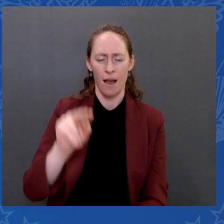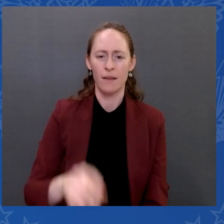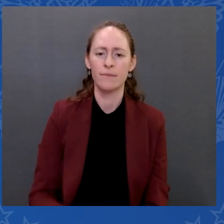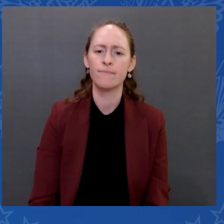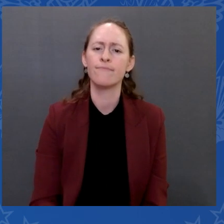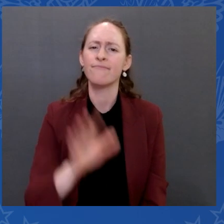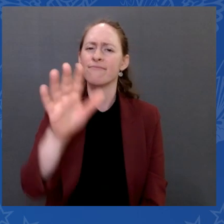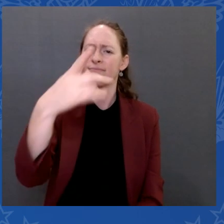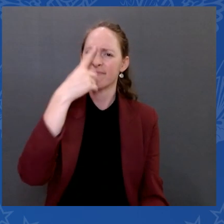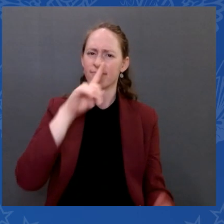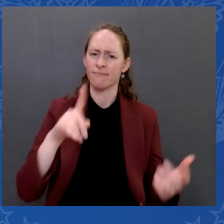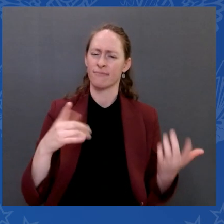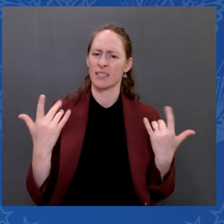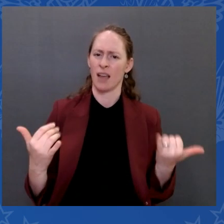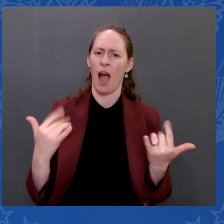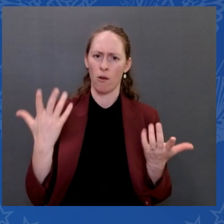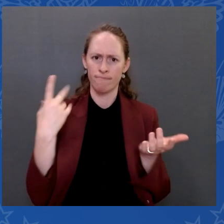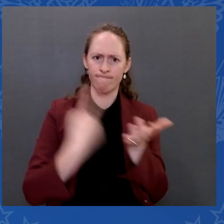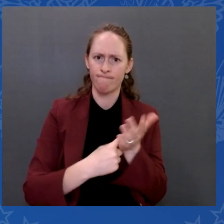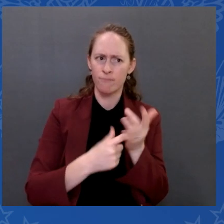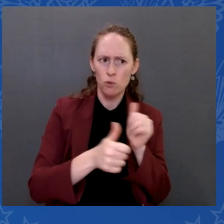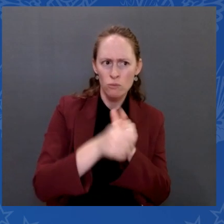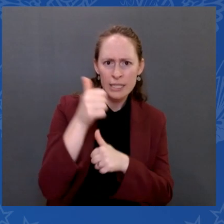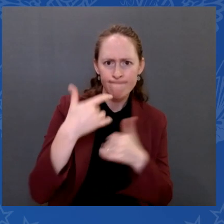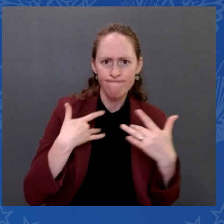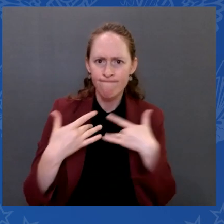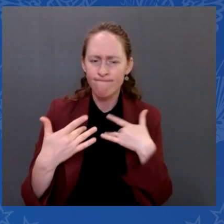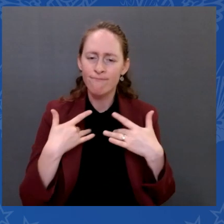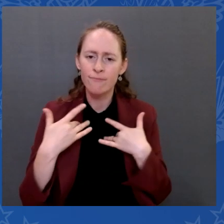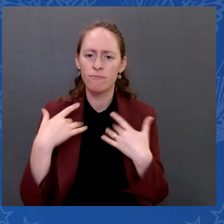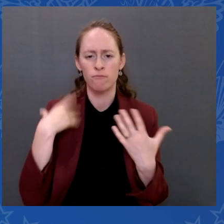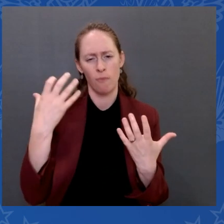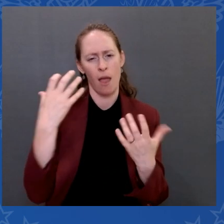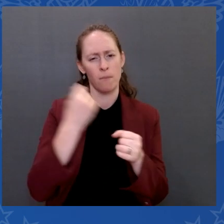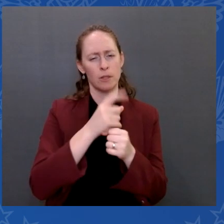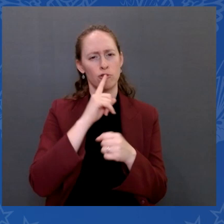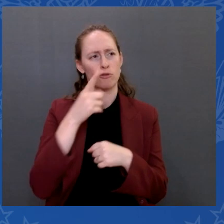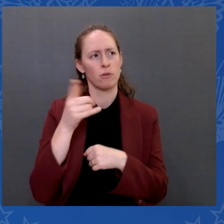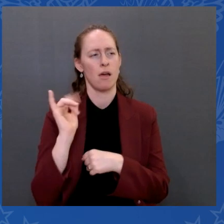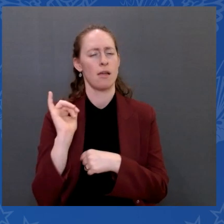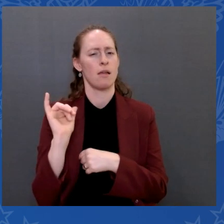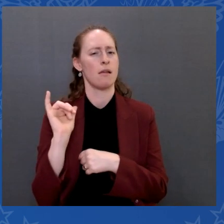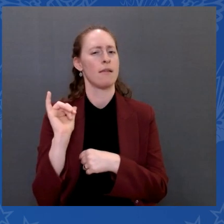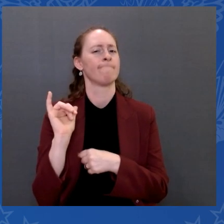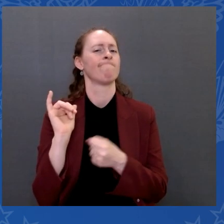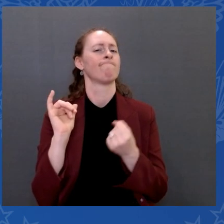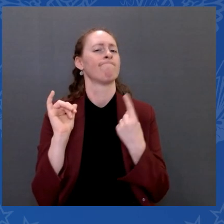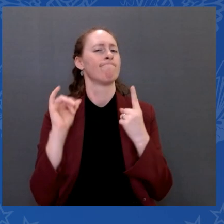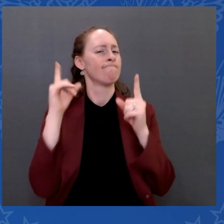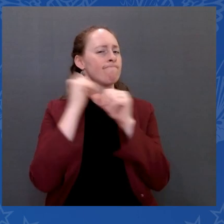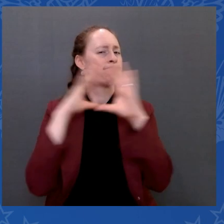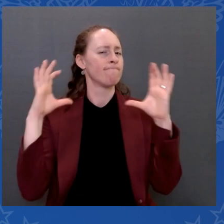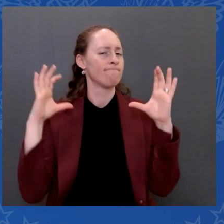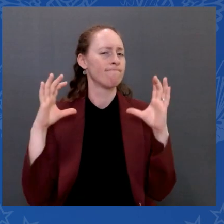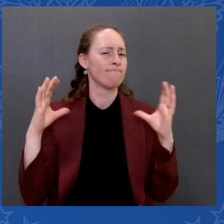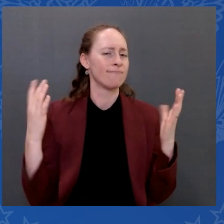if you could start in sort of talking about the core security risks that you think are in play here when we're talking about semiconductors.